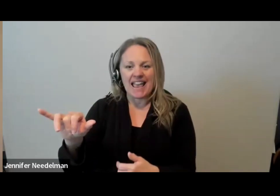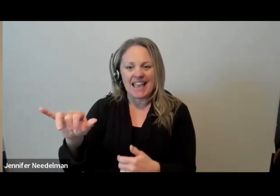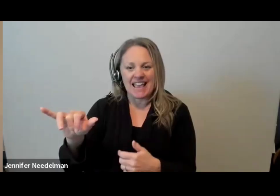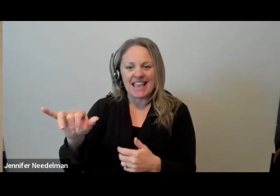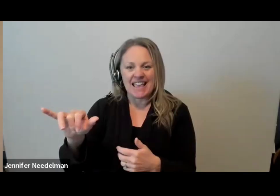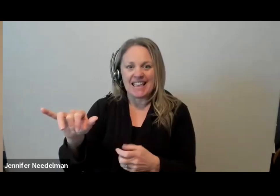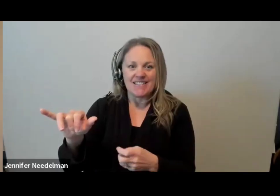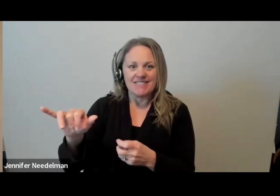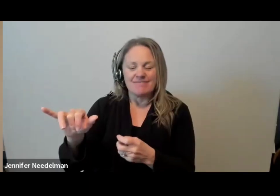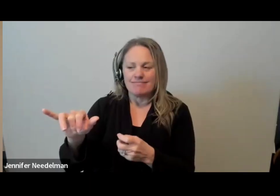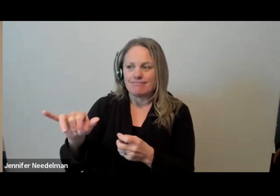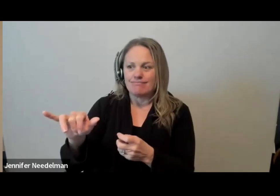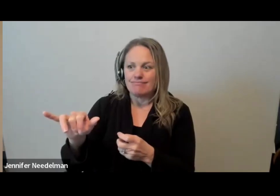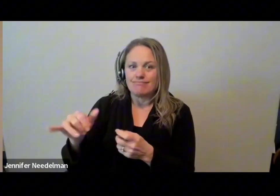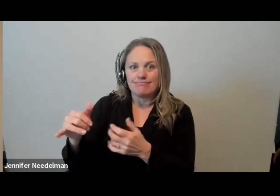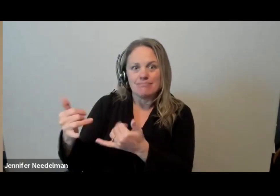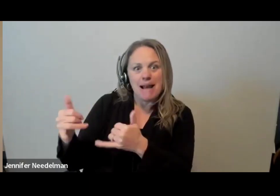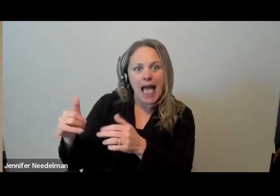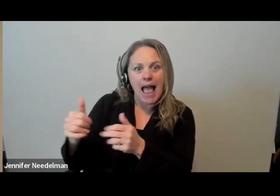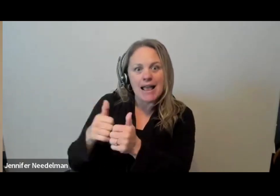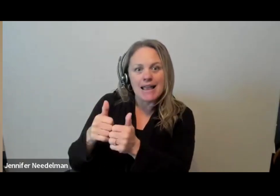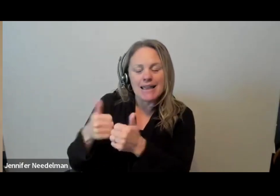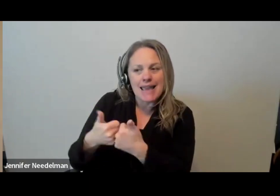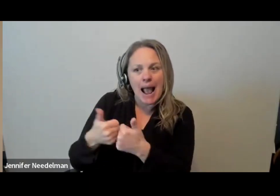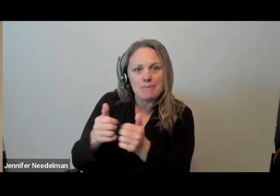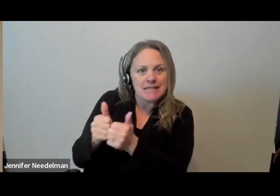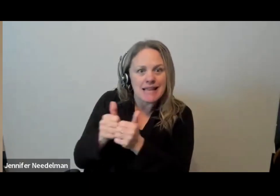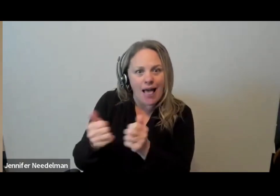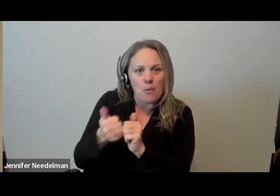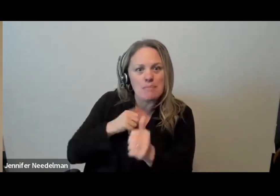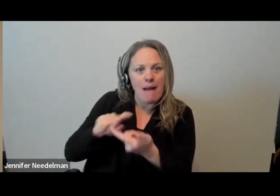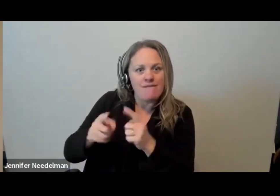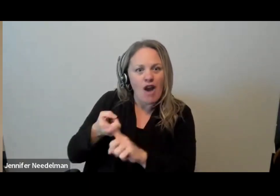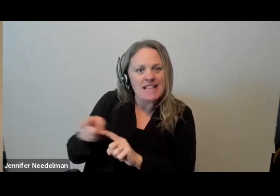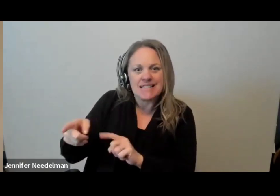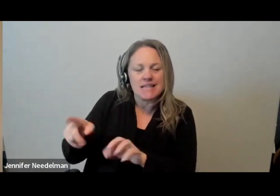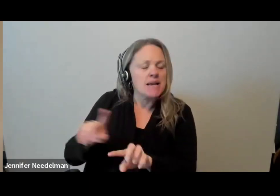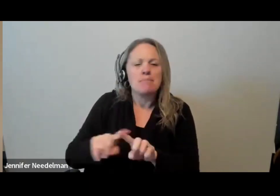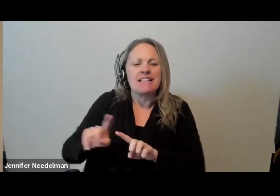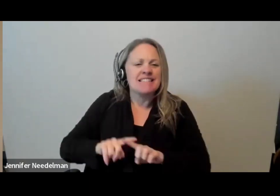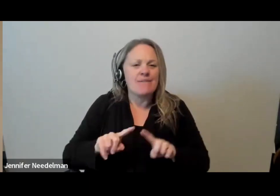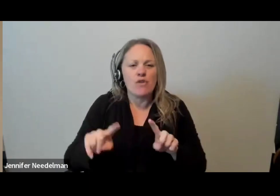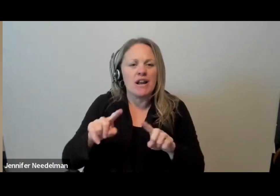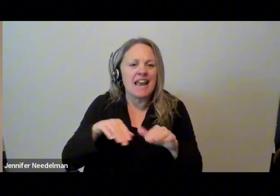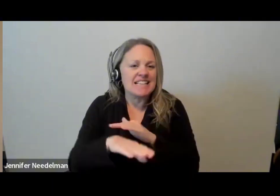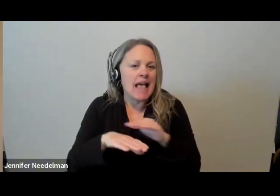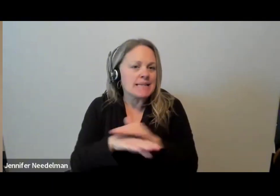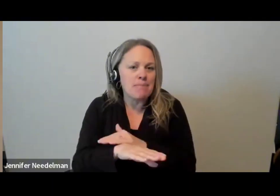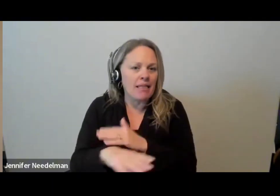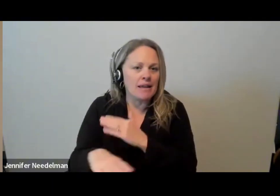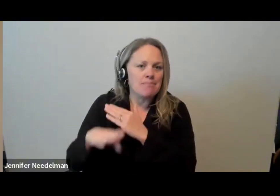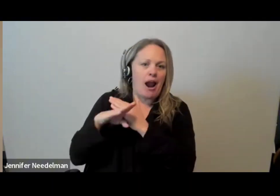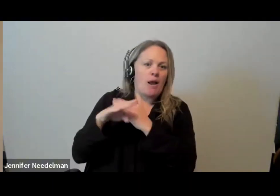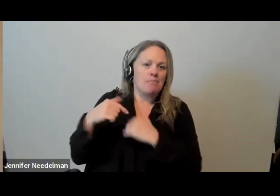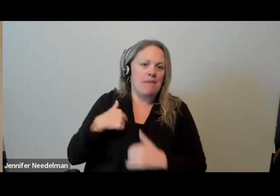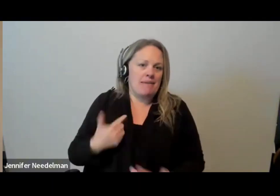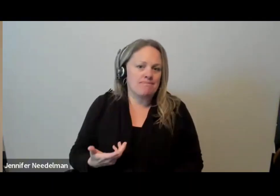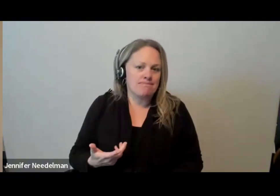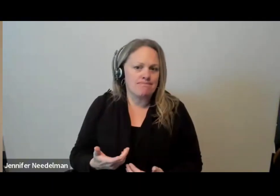to my friends in the hospital to play games together, but different accessibility barriers prevented them from playing like I could. And I took that personally.